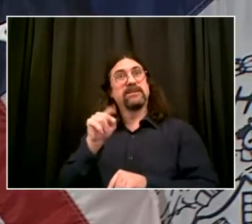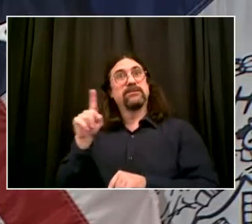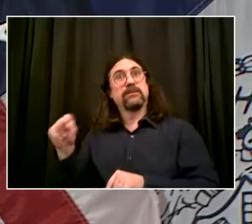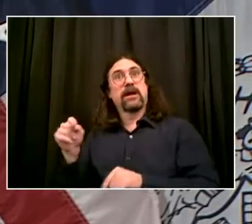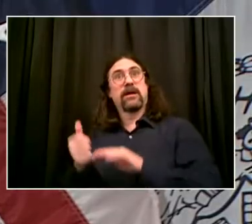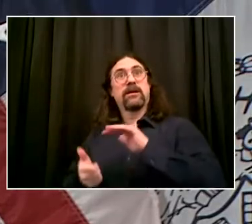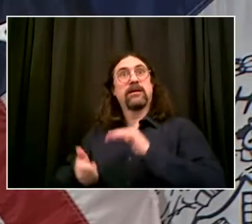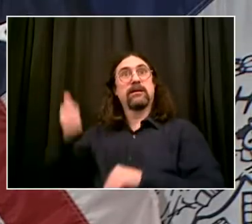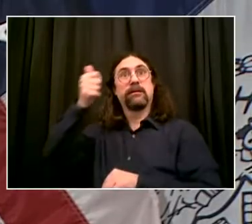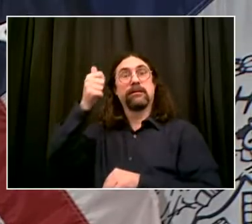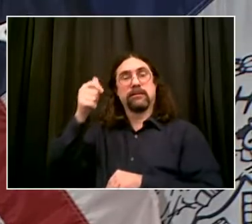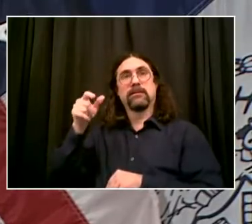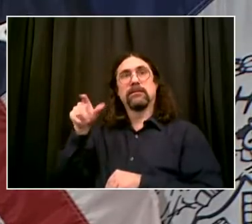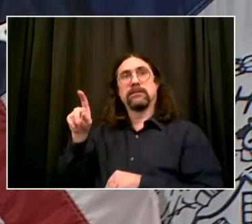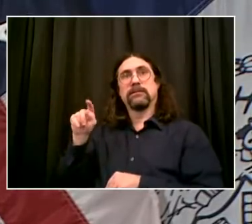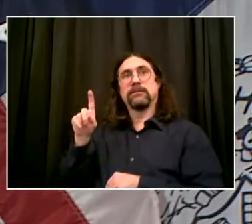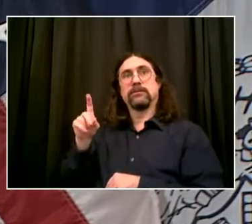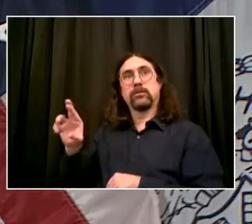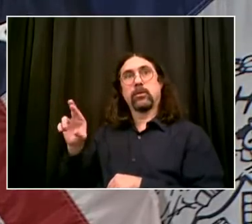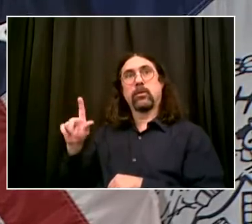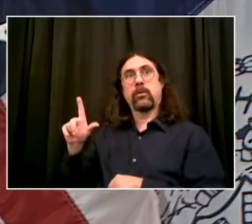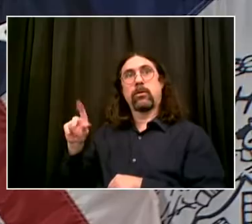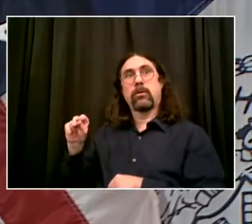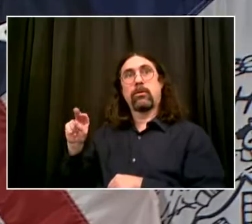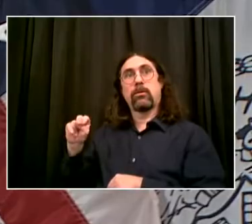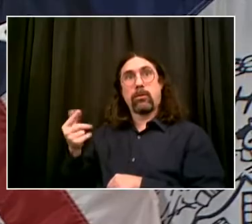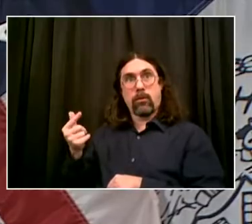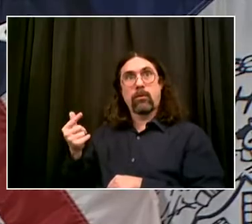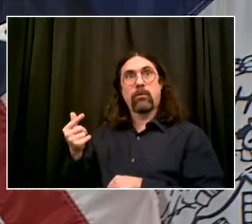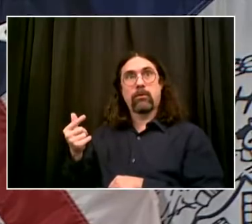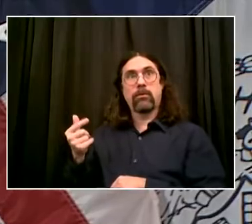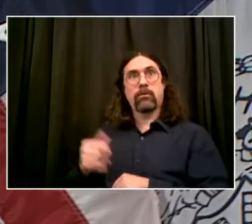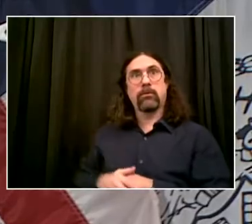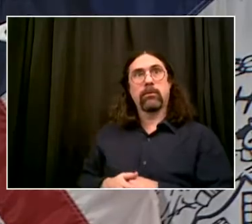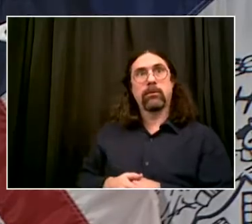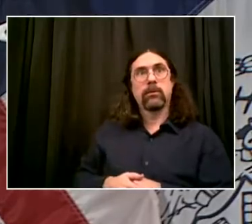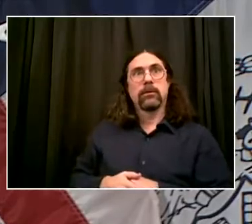RECORD THAT WAS SET JUST EARLIER ININ THE WEEK,